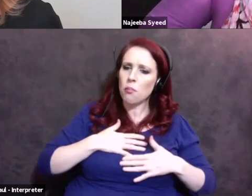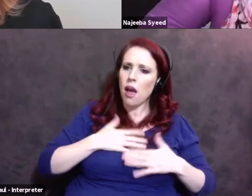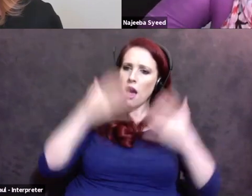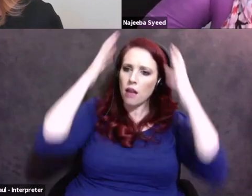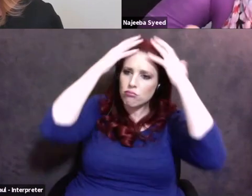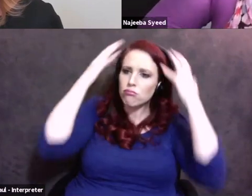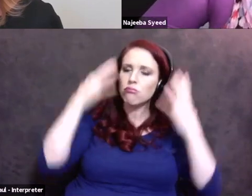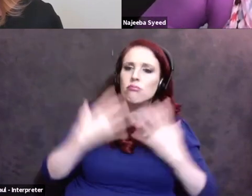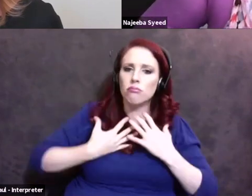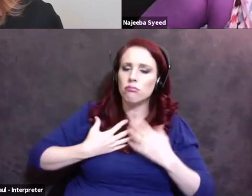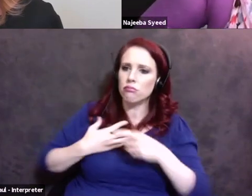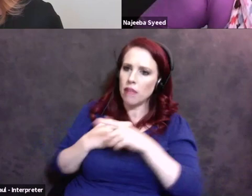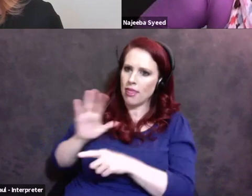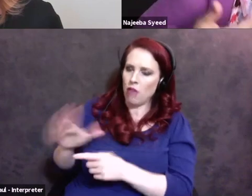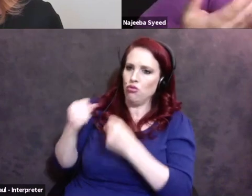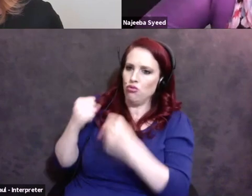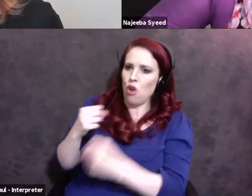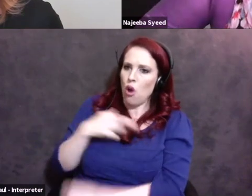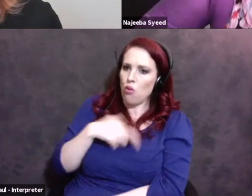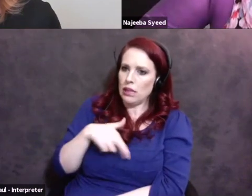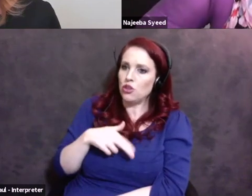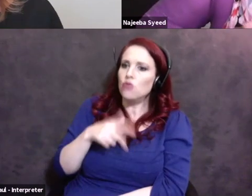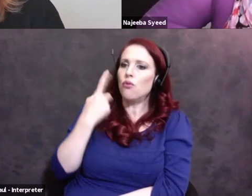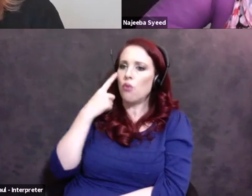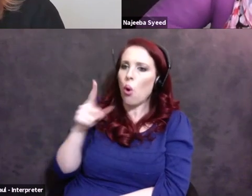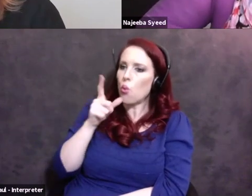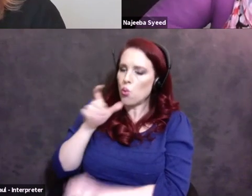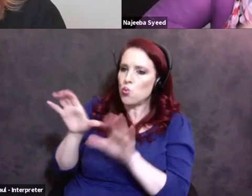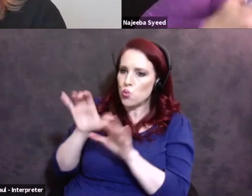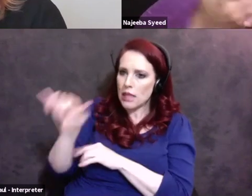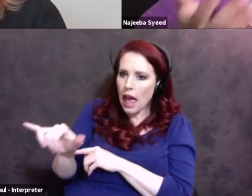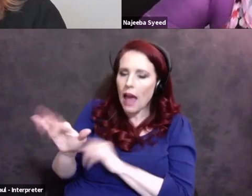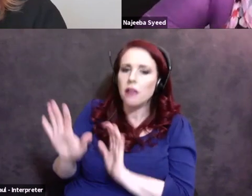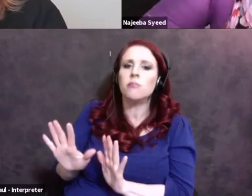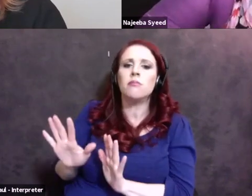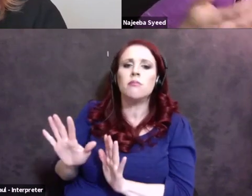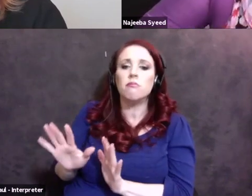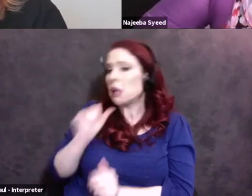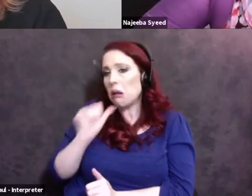religious beliefs for those who do it and again not everyone does all of these things